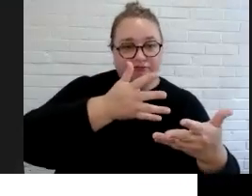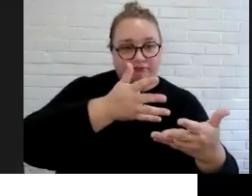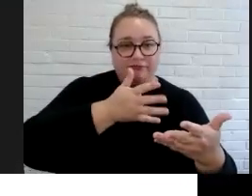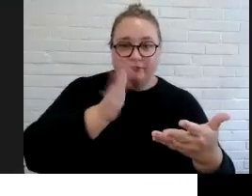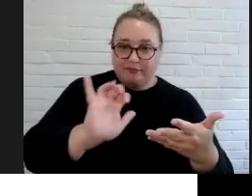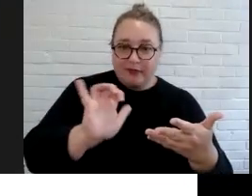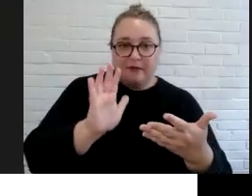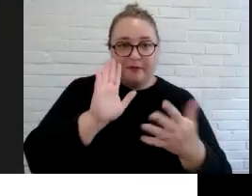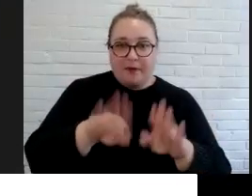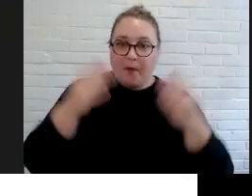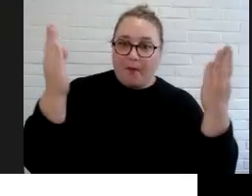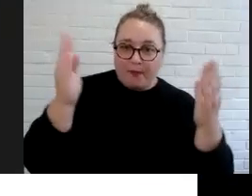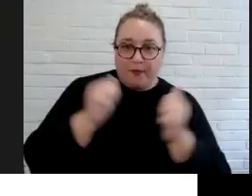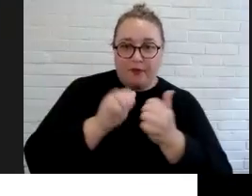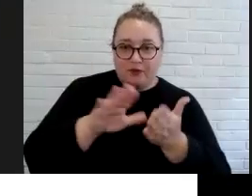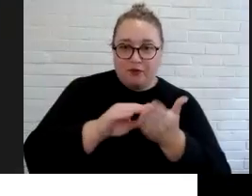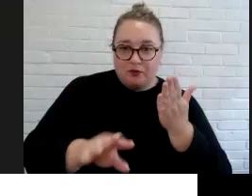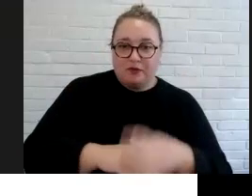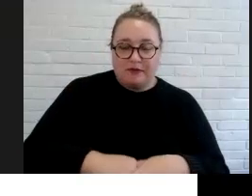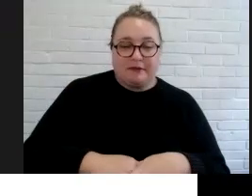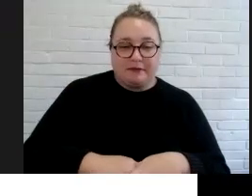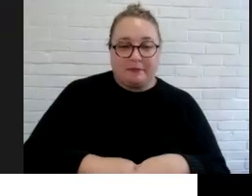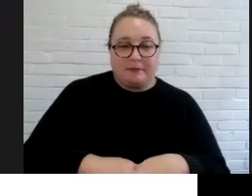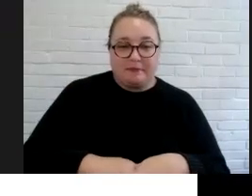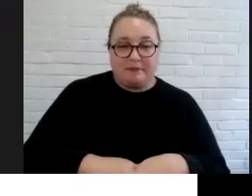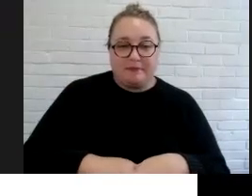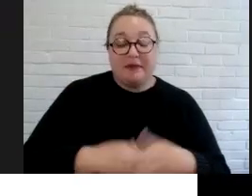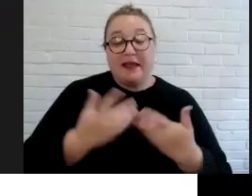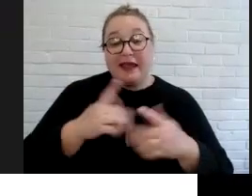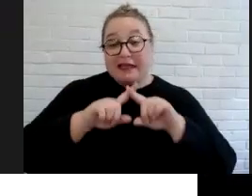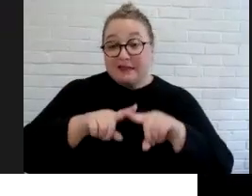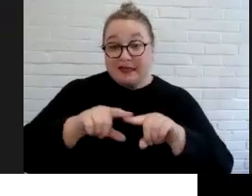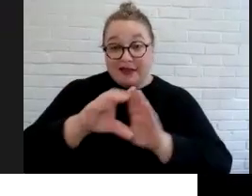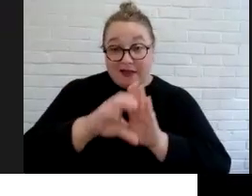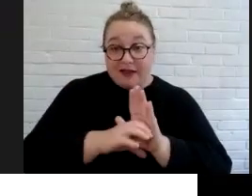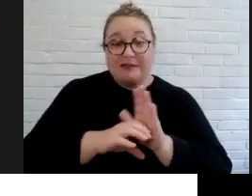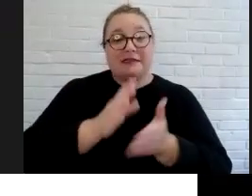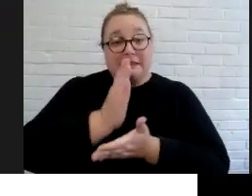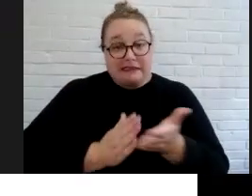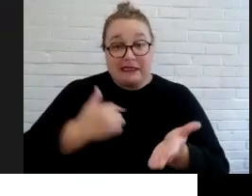if some of us do work on Saturdays and Sundays because of our due dates